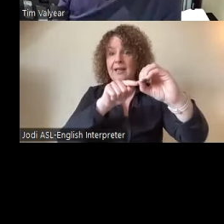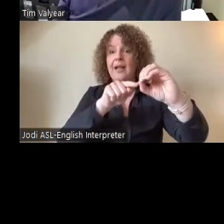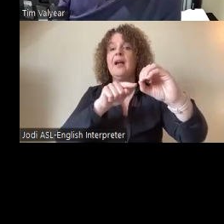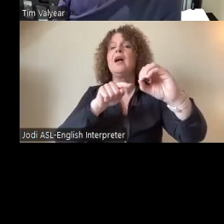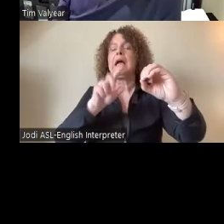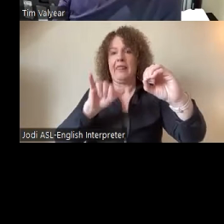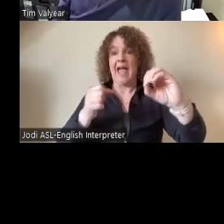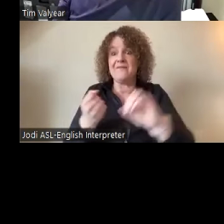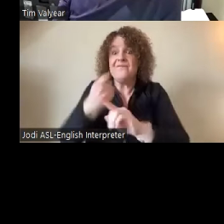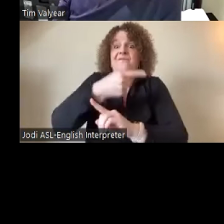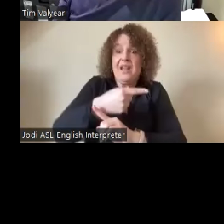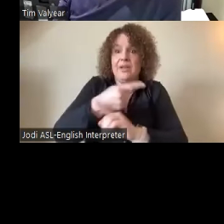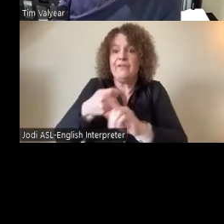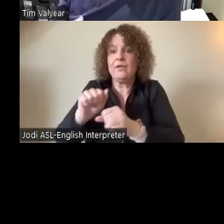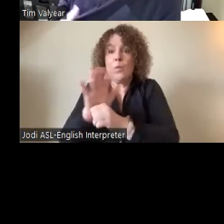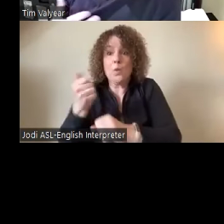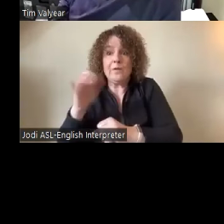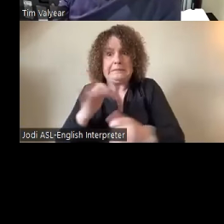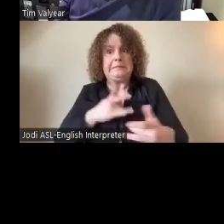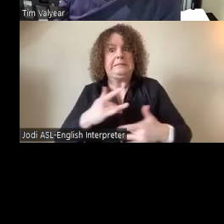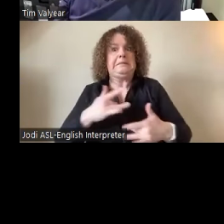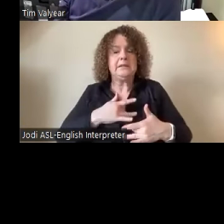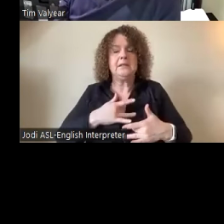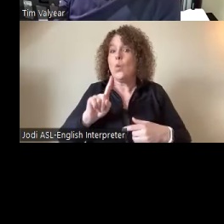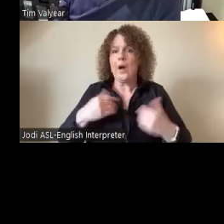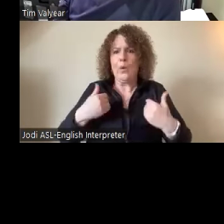infectious agent. Let's talk about Omicron. Omicron is the